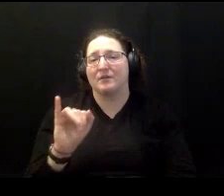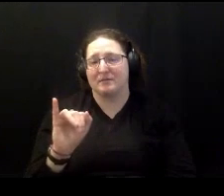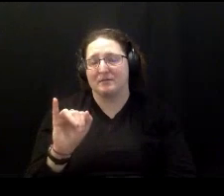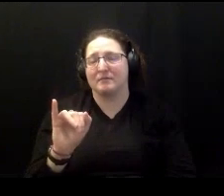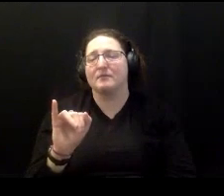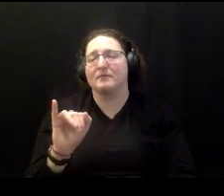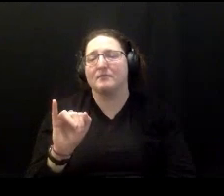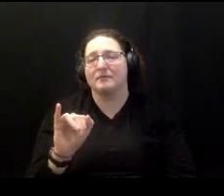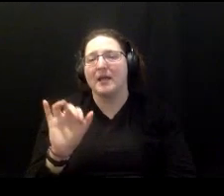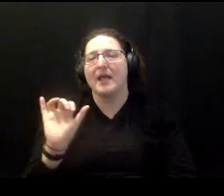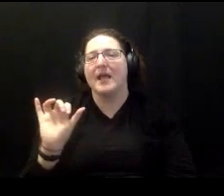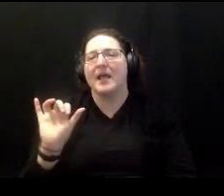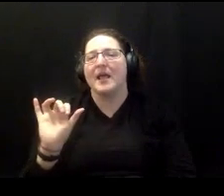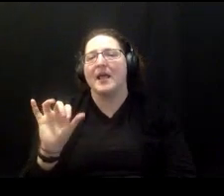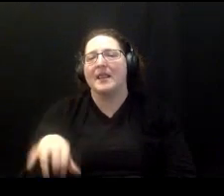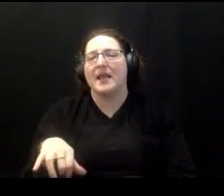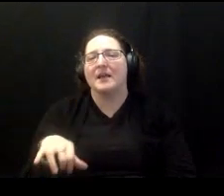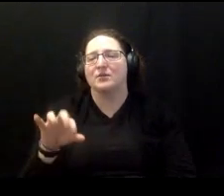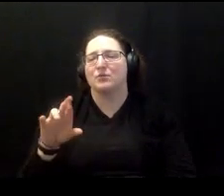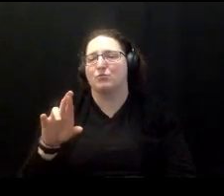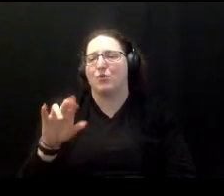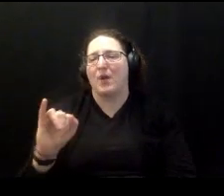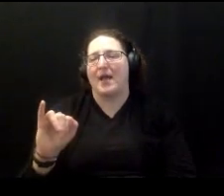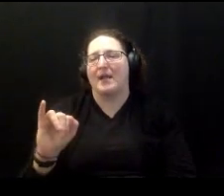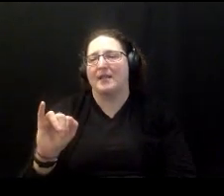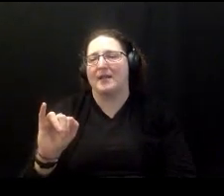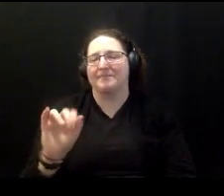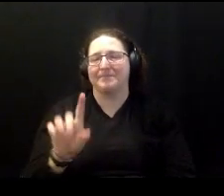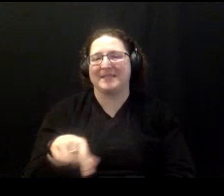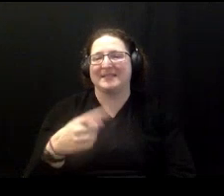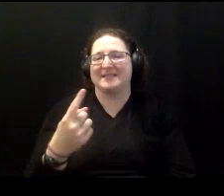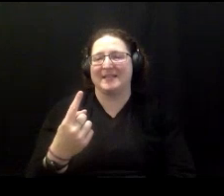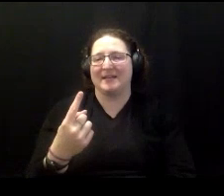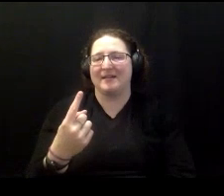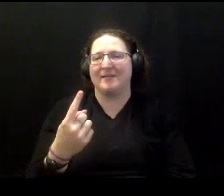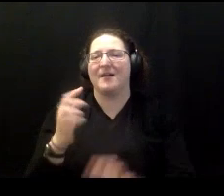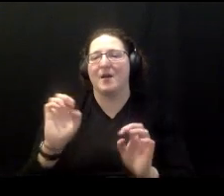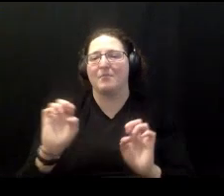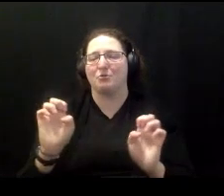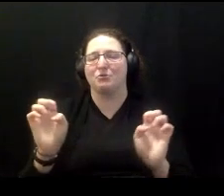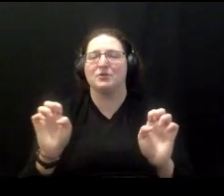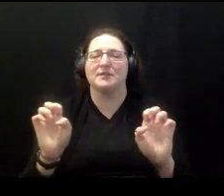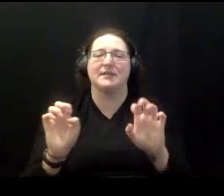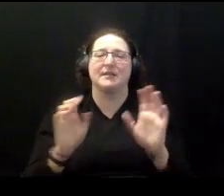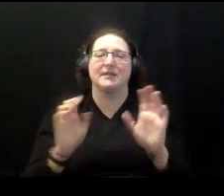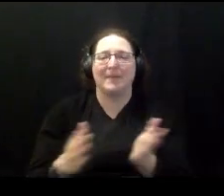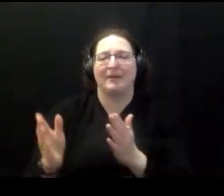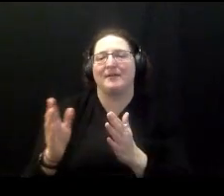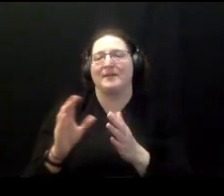is a Rhode Island emergency preparedness and response coalition for the healthcare sector.